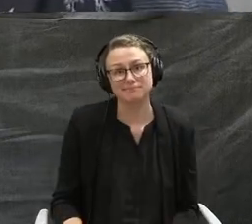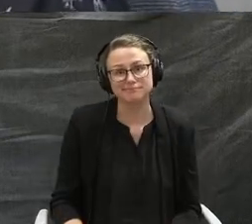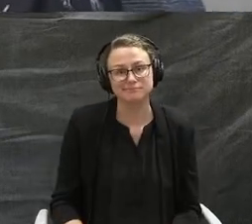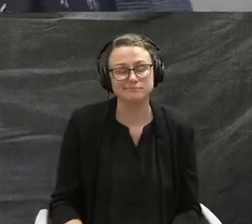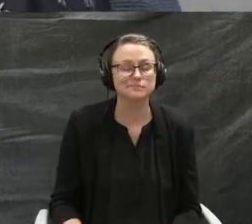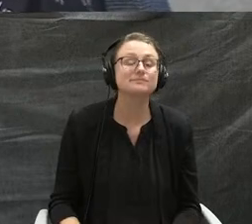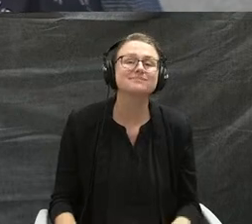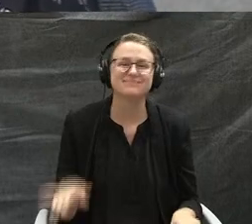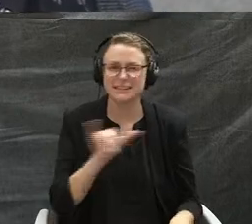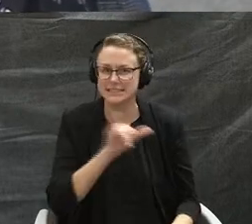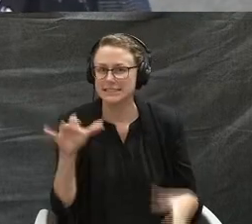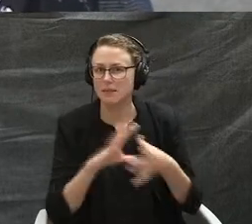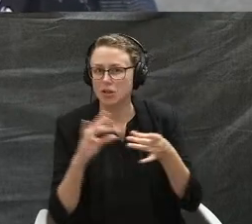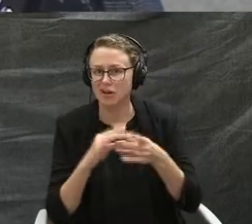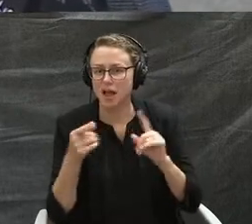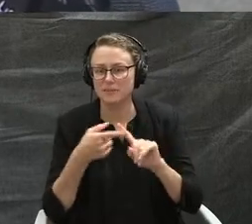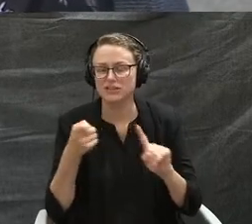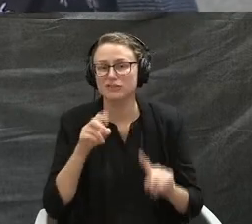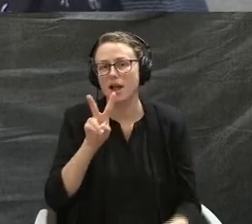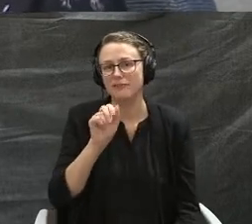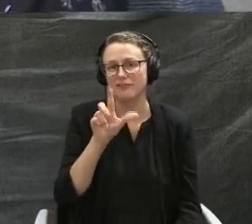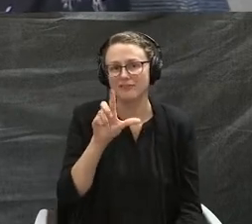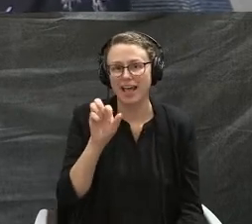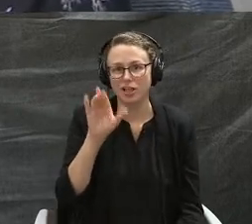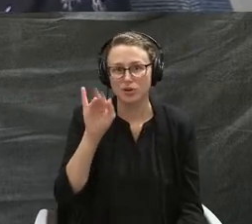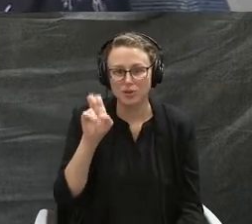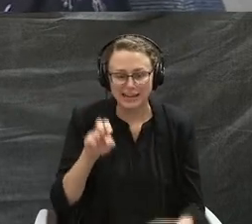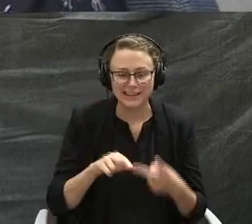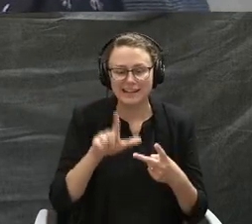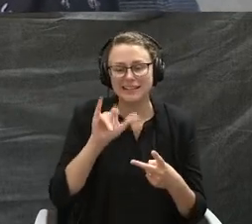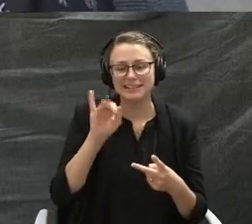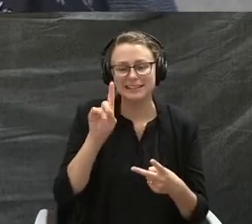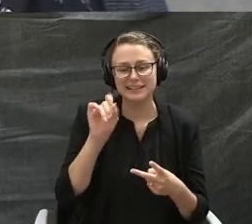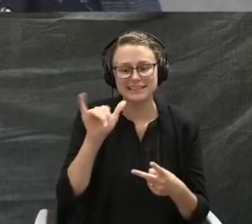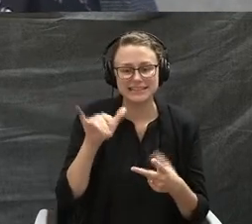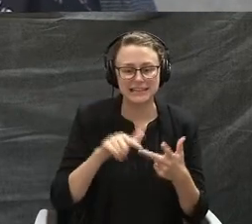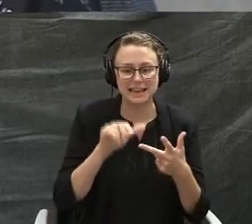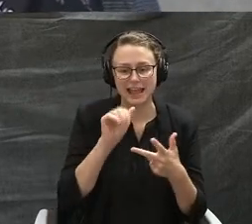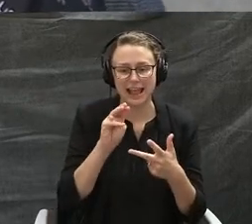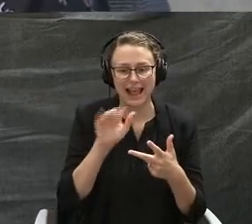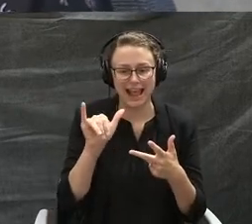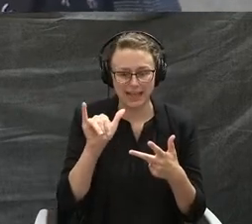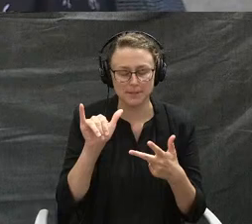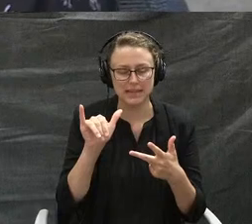Valerie in Excel. Sure, Lindsey Boynton in Deephaven, Amy, Rook and Killeen Law Kovic.